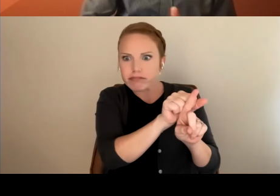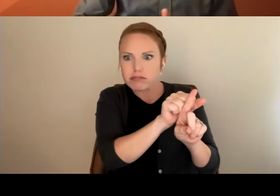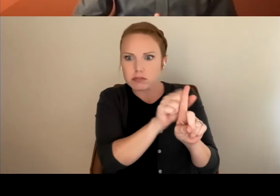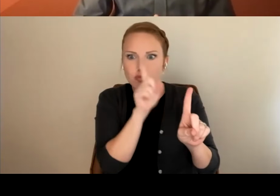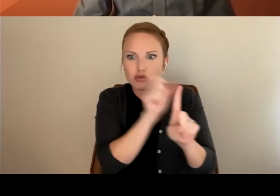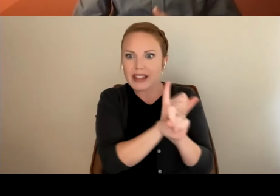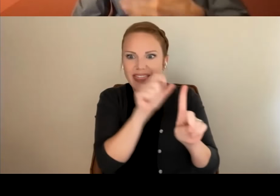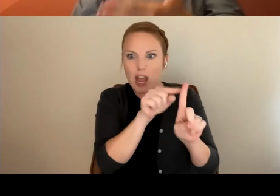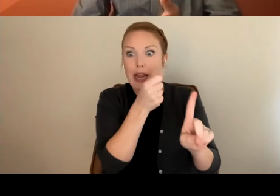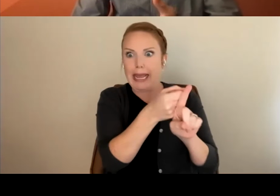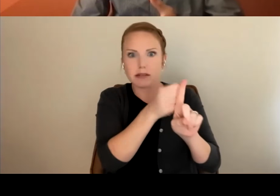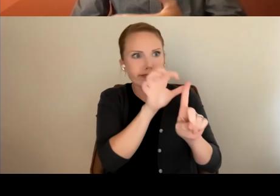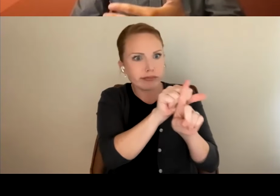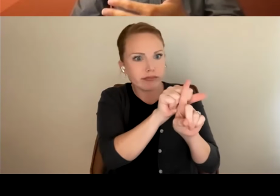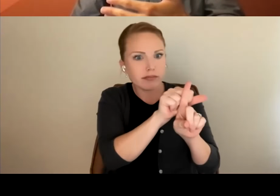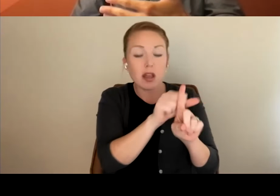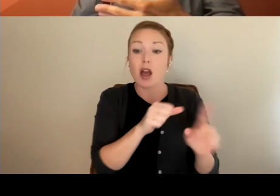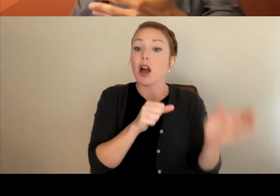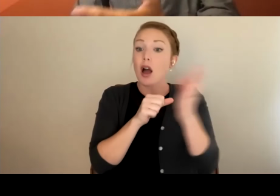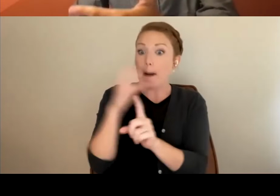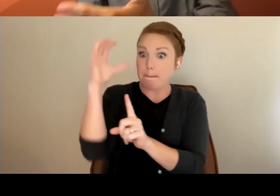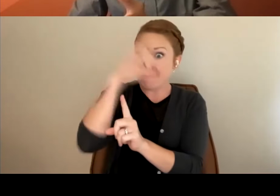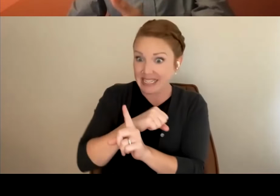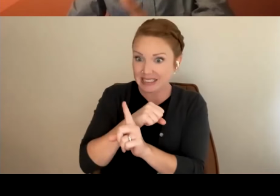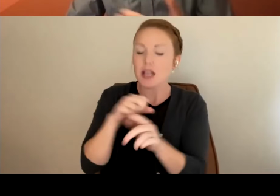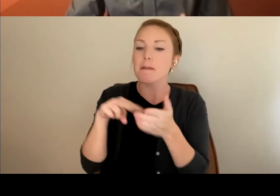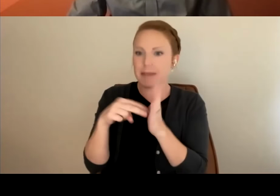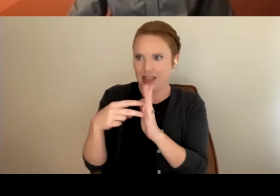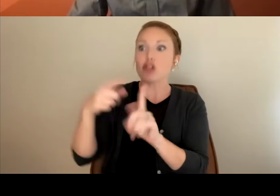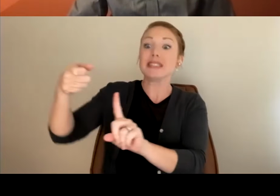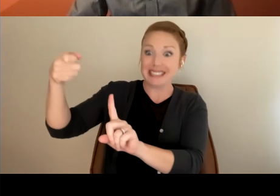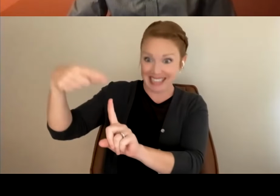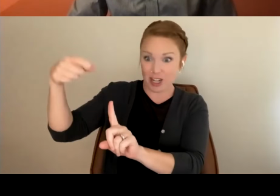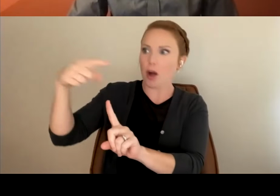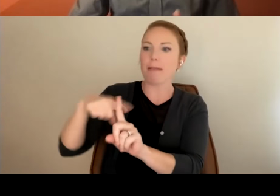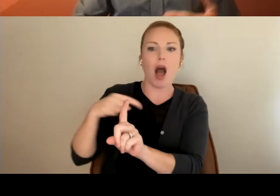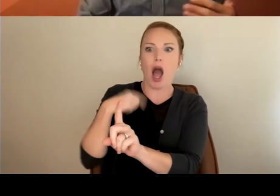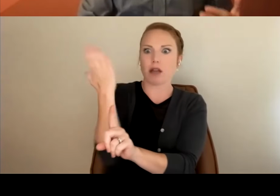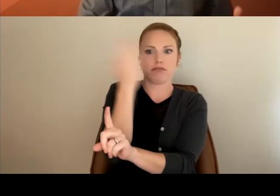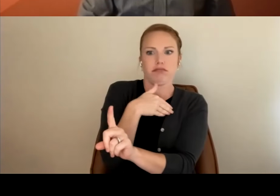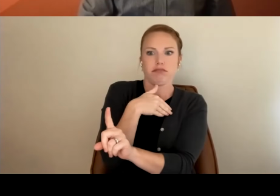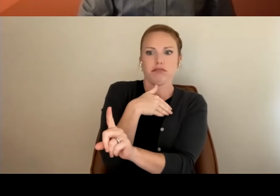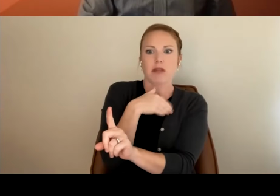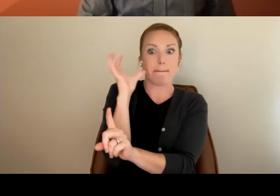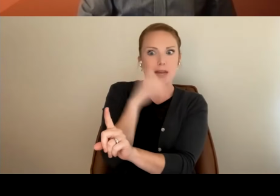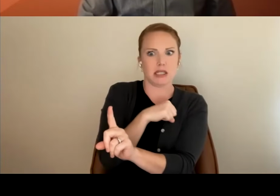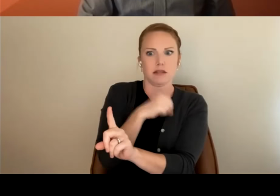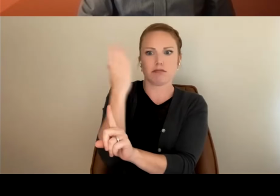have a hit and miss. A miss is where there was a signal but you didn't detect it. A false